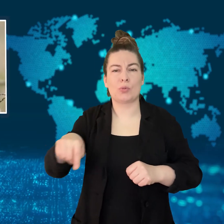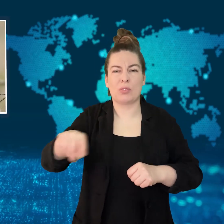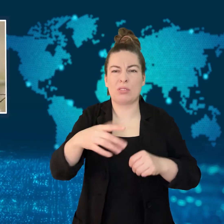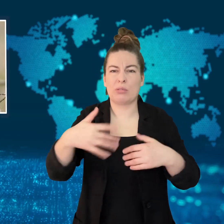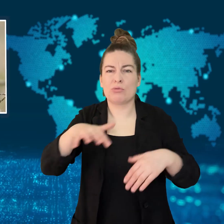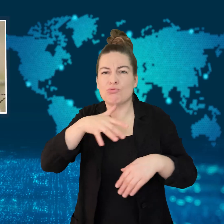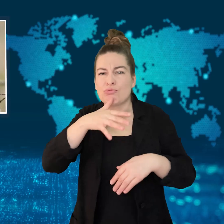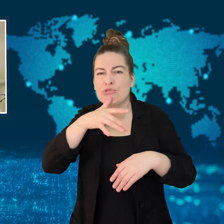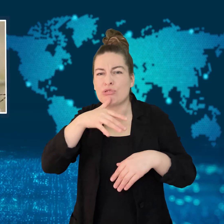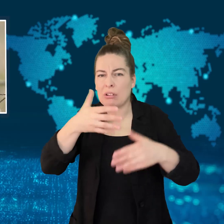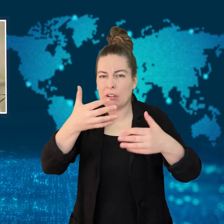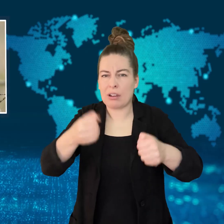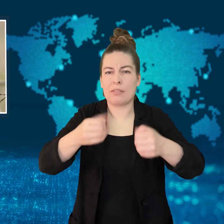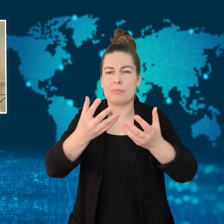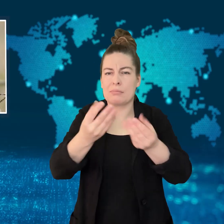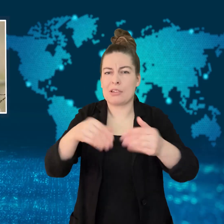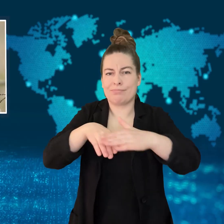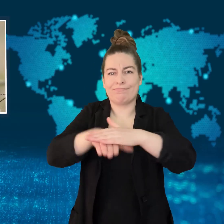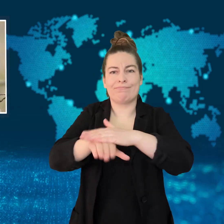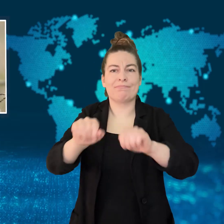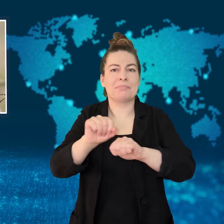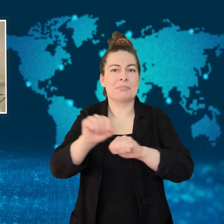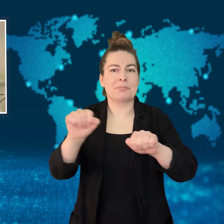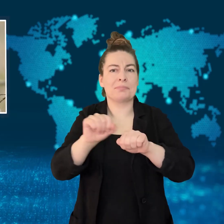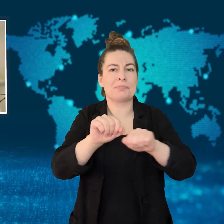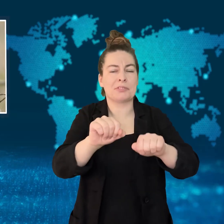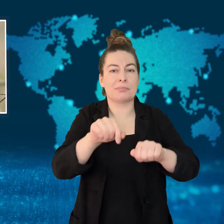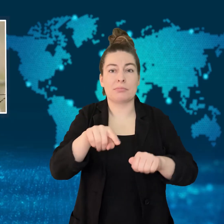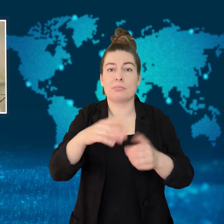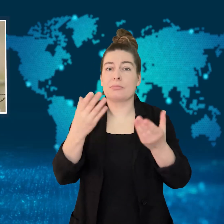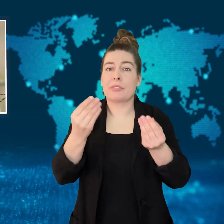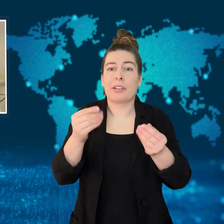The country has one of the highest rates of amputees,